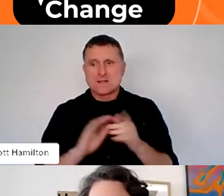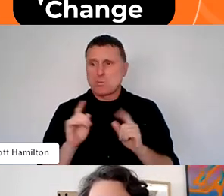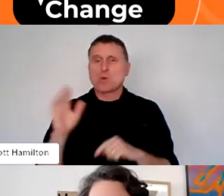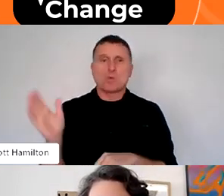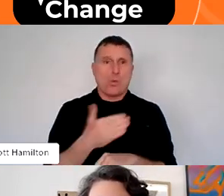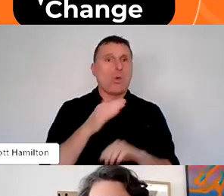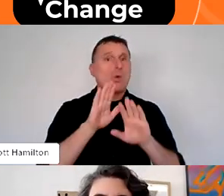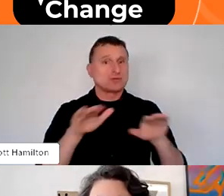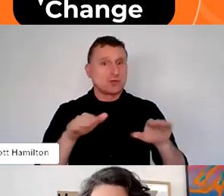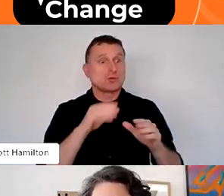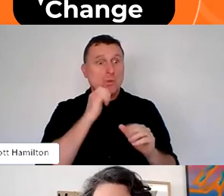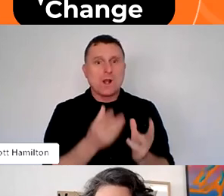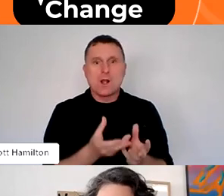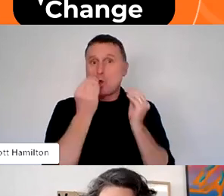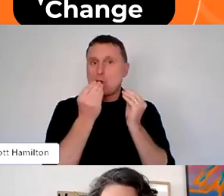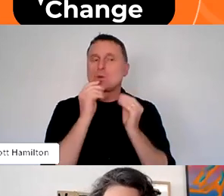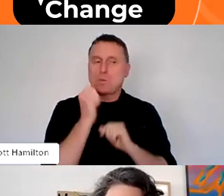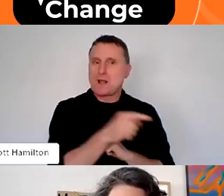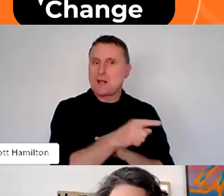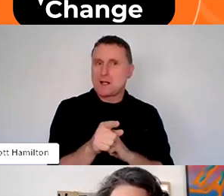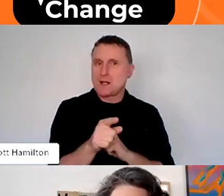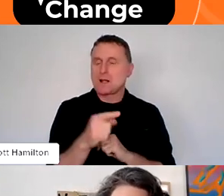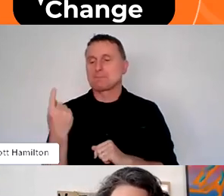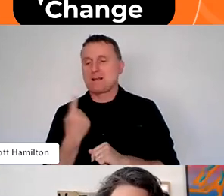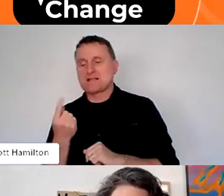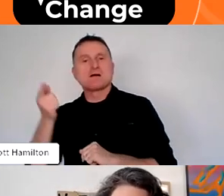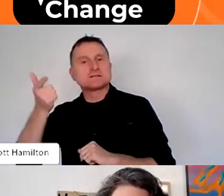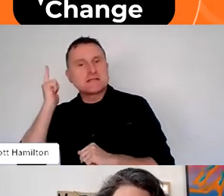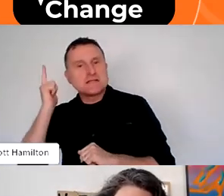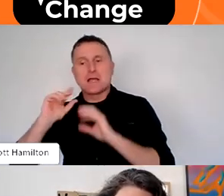it's up to us as the educators and the leaders in the school to